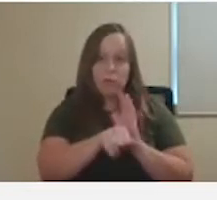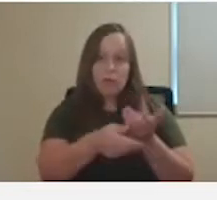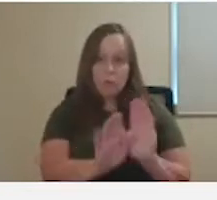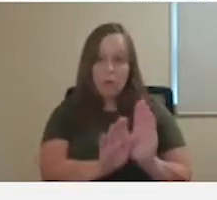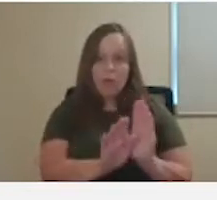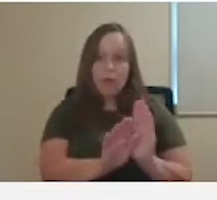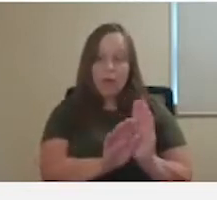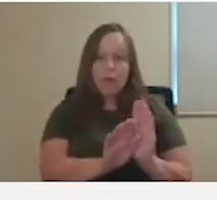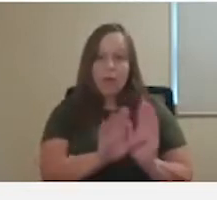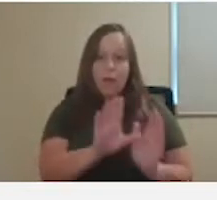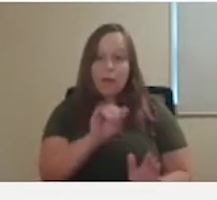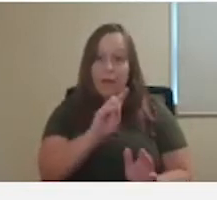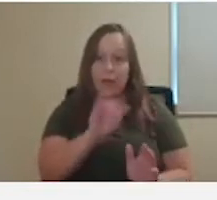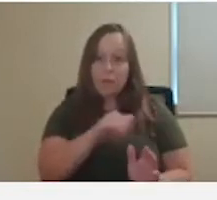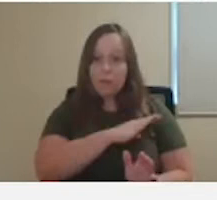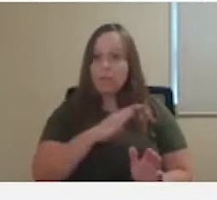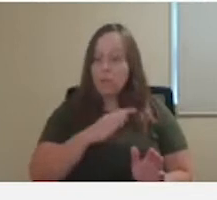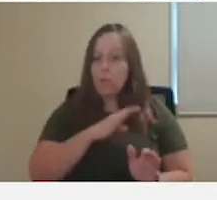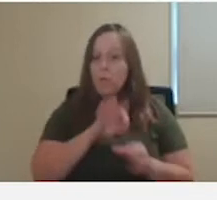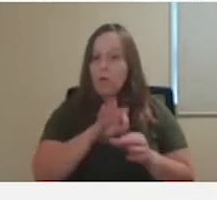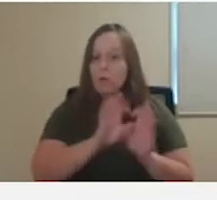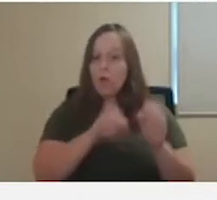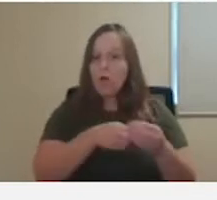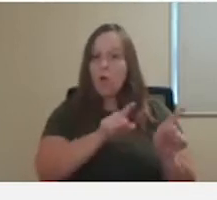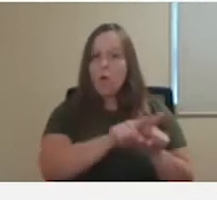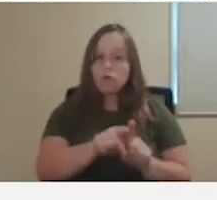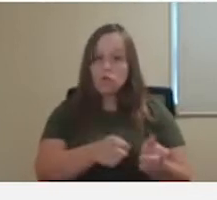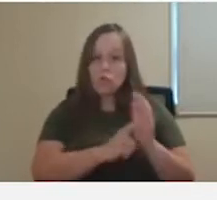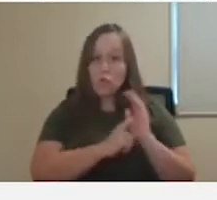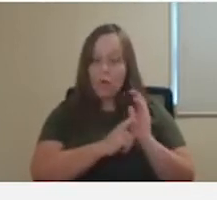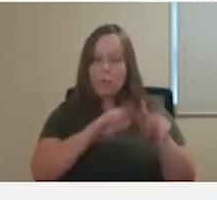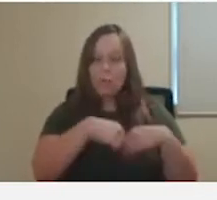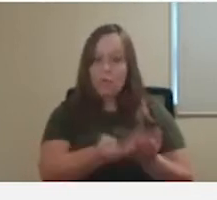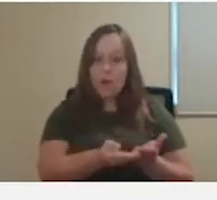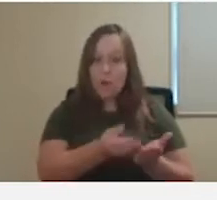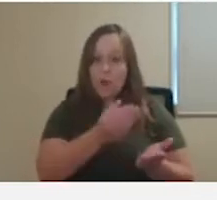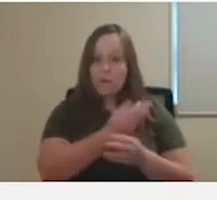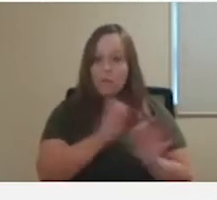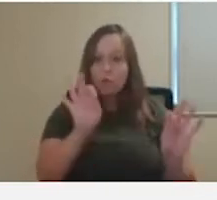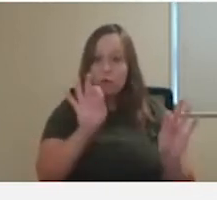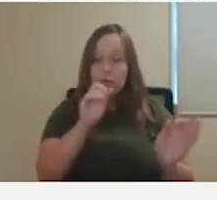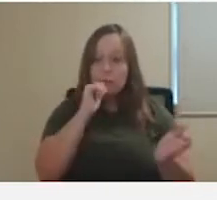the County Board of Elections Office was also required to provide them a stamped return